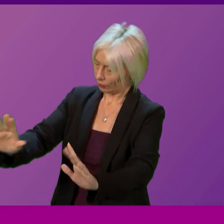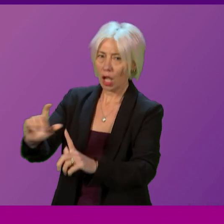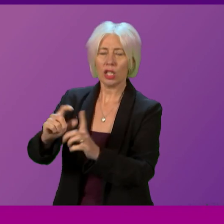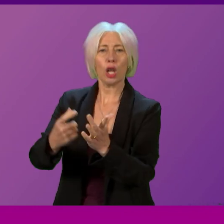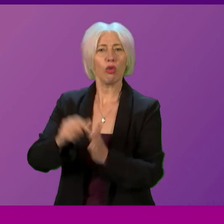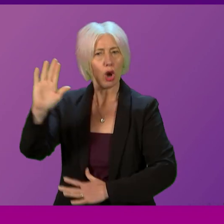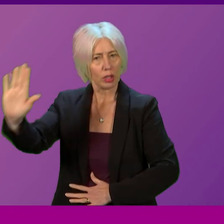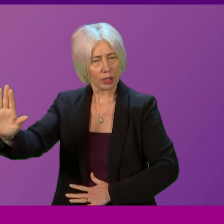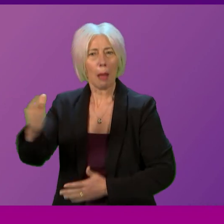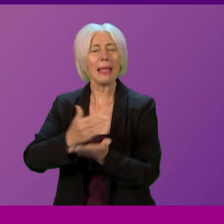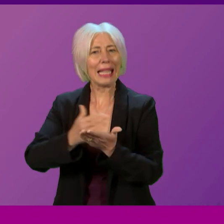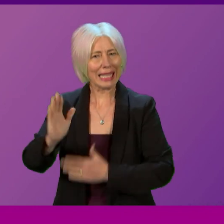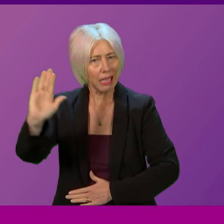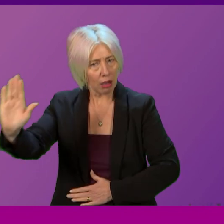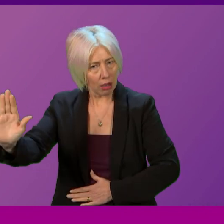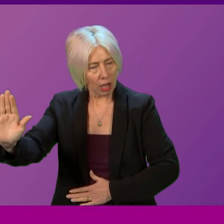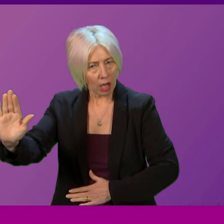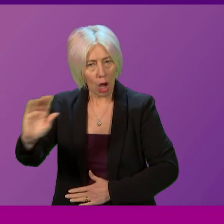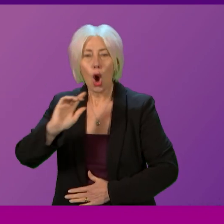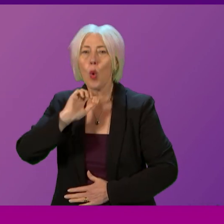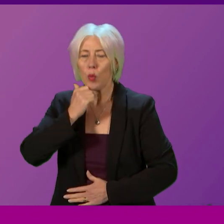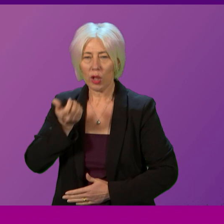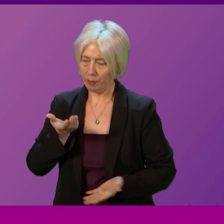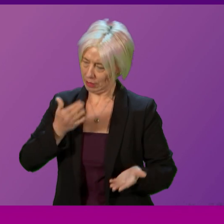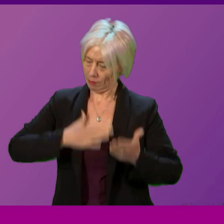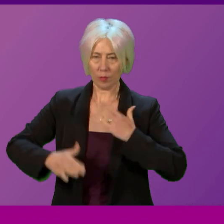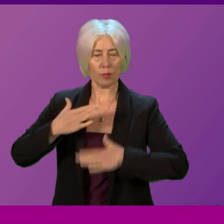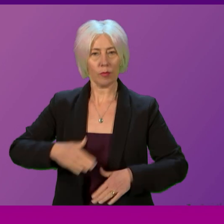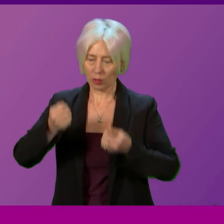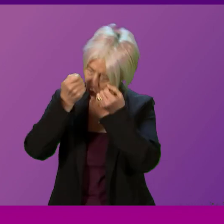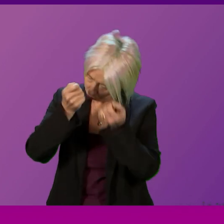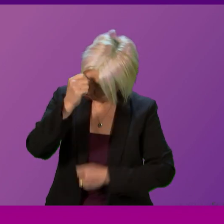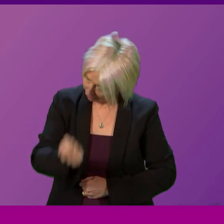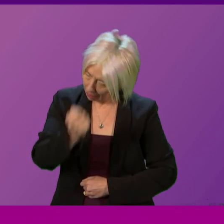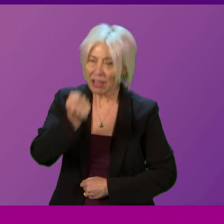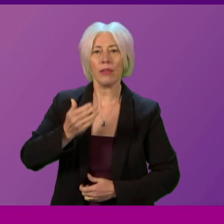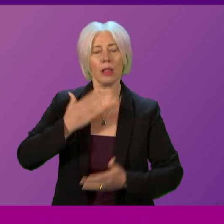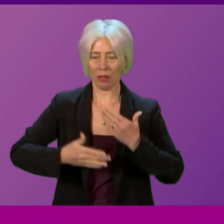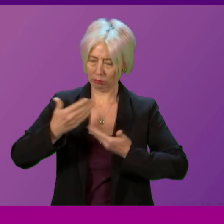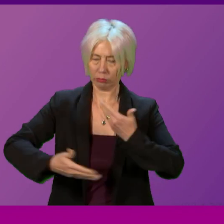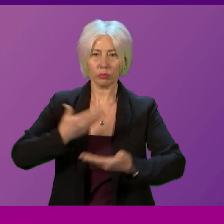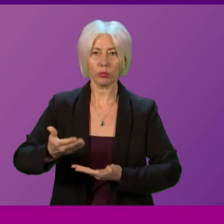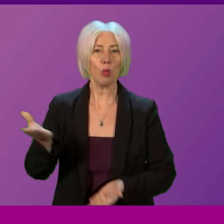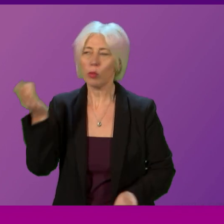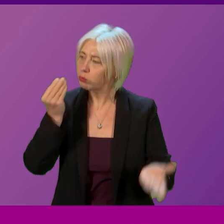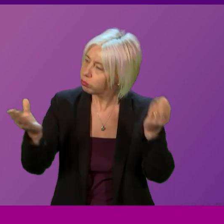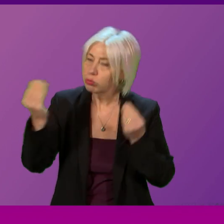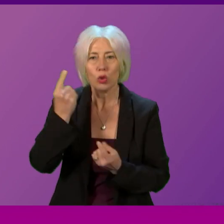Let us be clear from the outset that we are going to conduct ourselves in a courteous and respectful manner. We will hear one another when we are speaking.